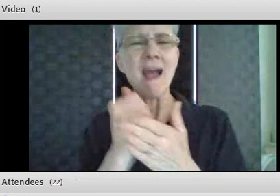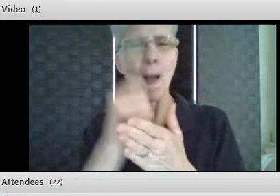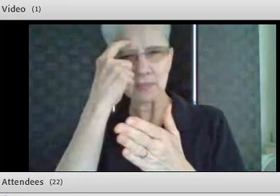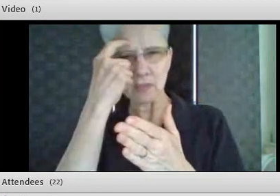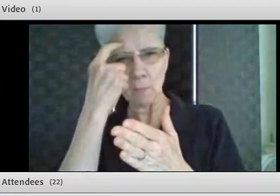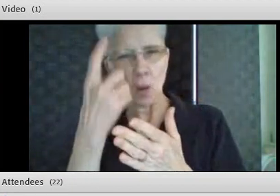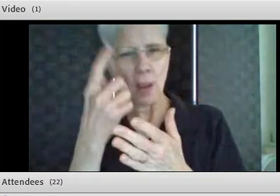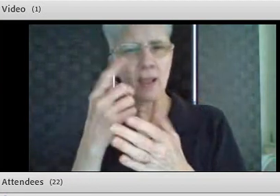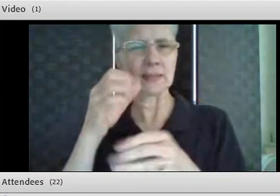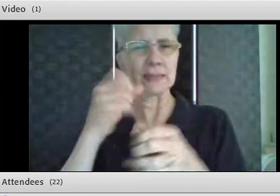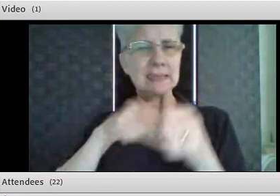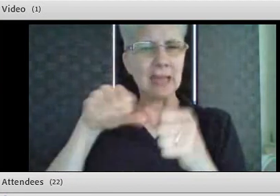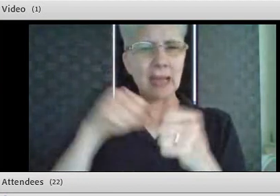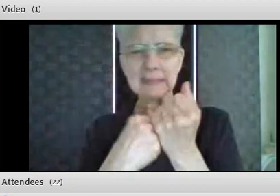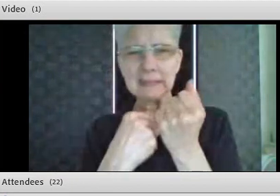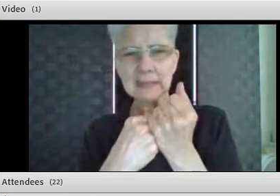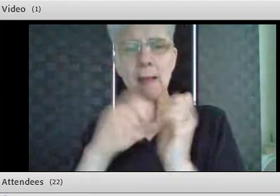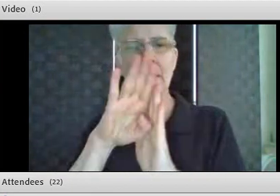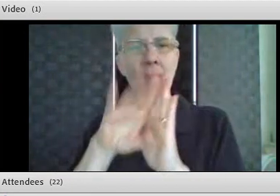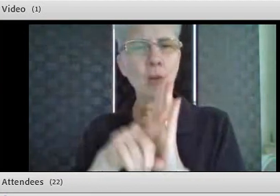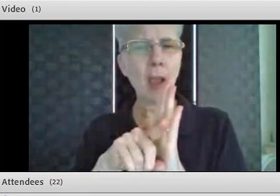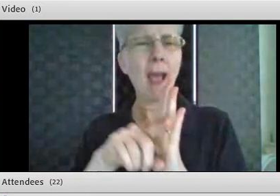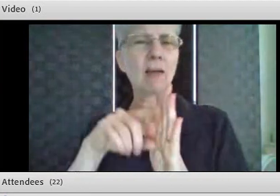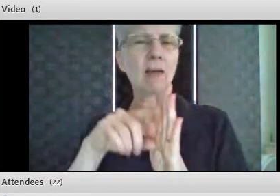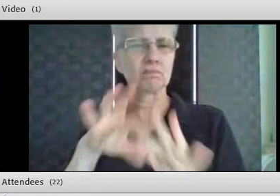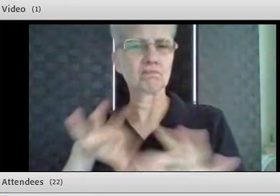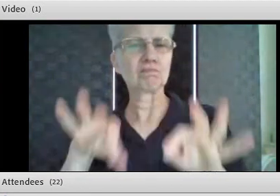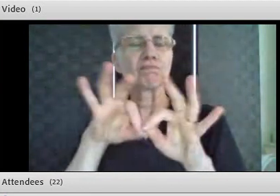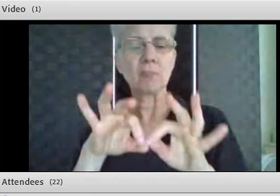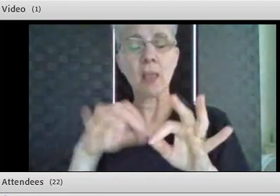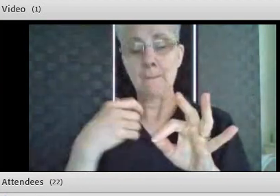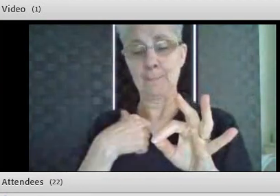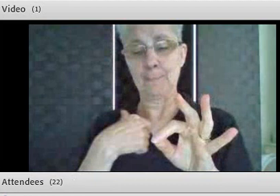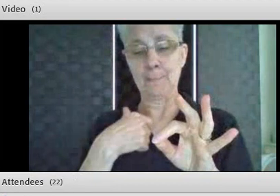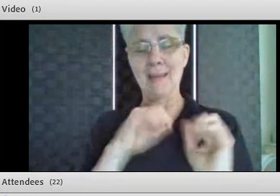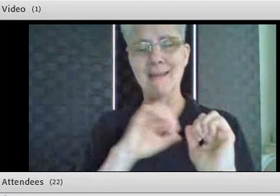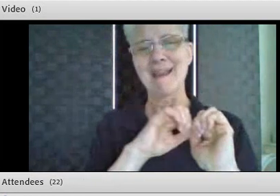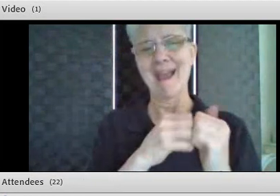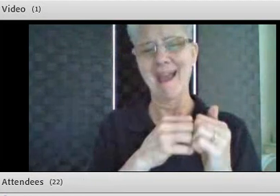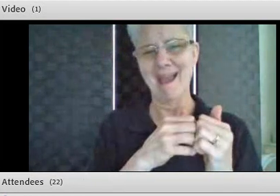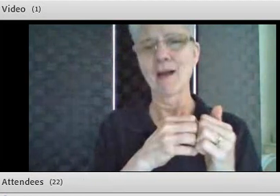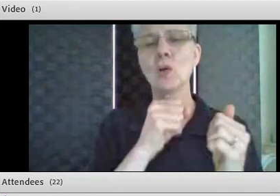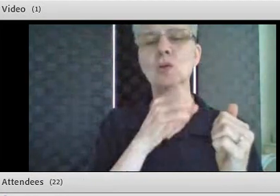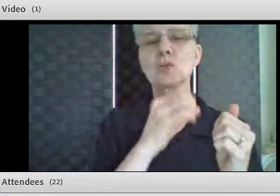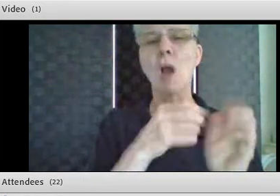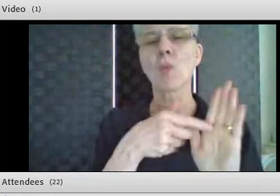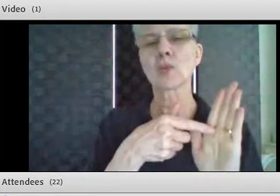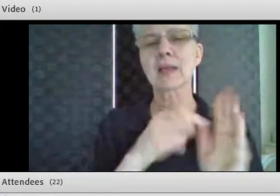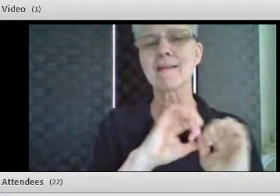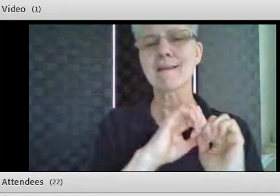the science, the background, the importance of this. I'm going to be more the how guy, so I'll represent the how to do this.